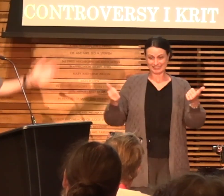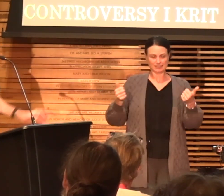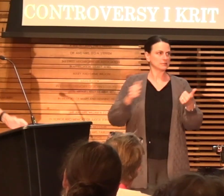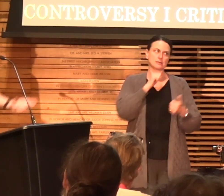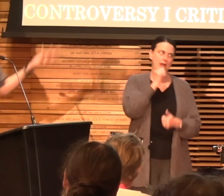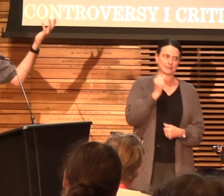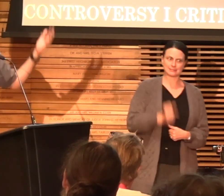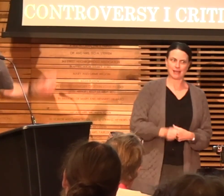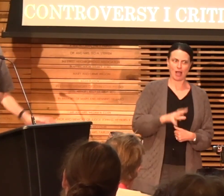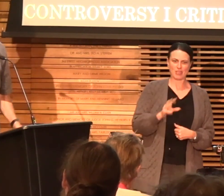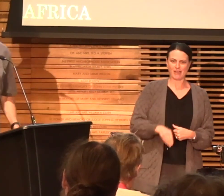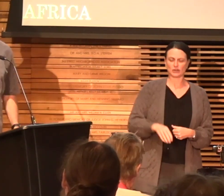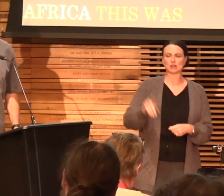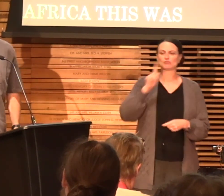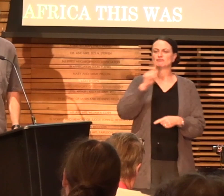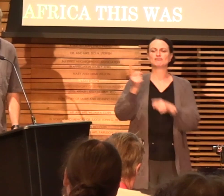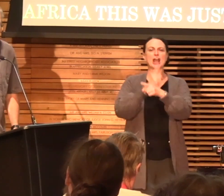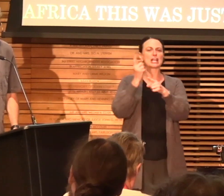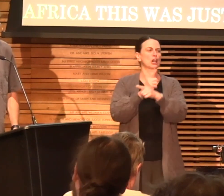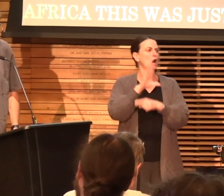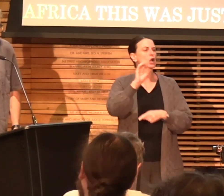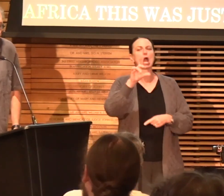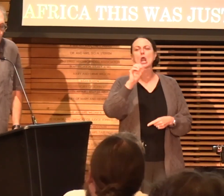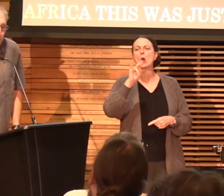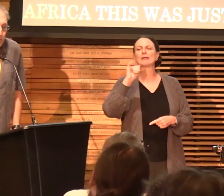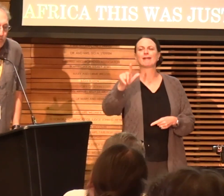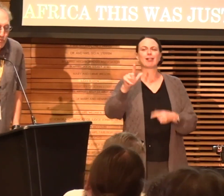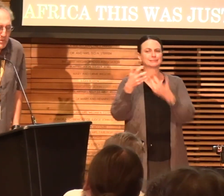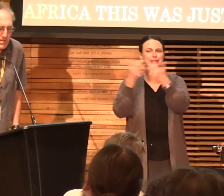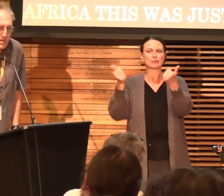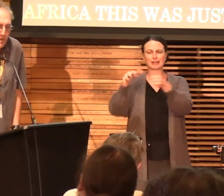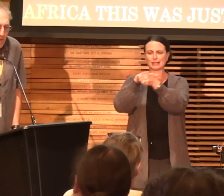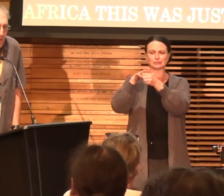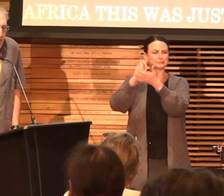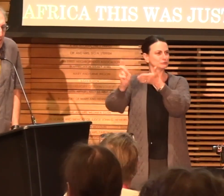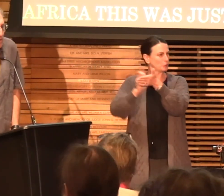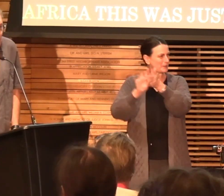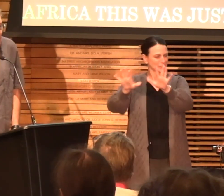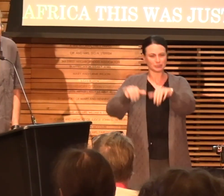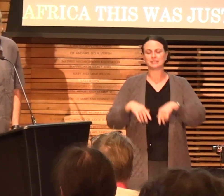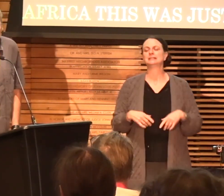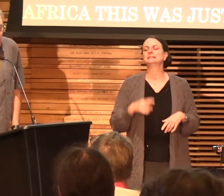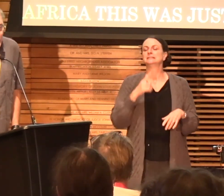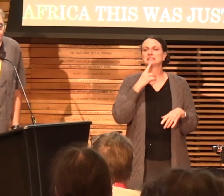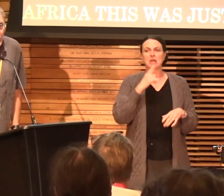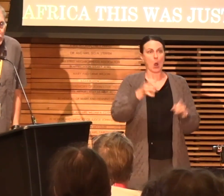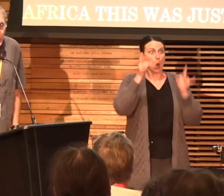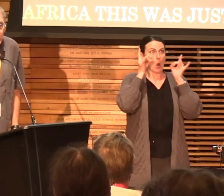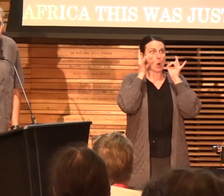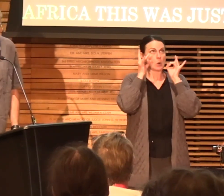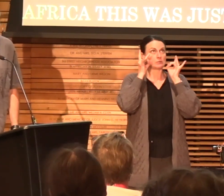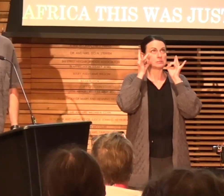this was just regular colonialist segregation, or, discrimination, "and it had terrible consequences.